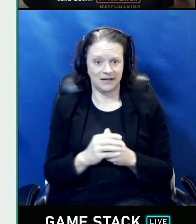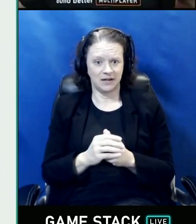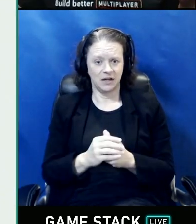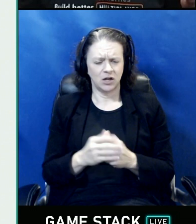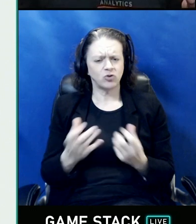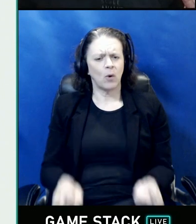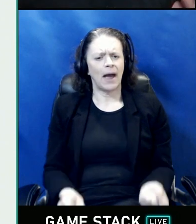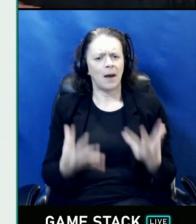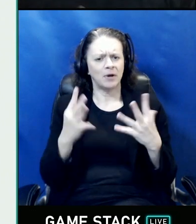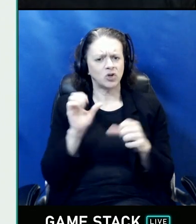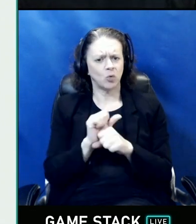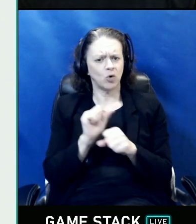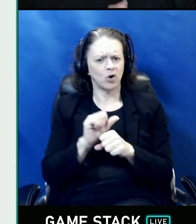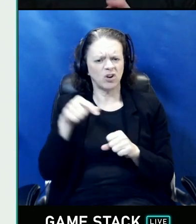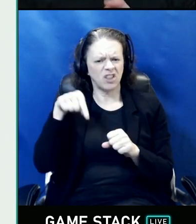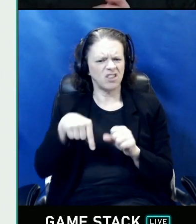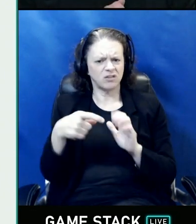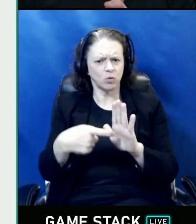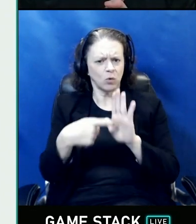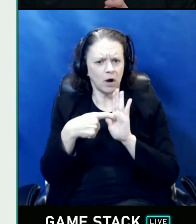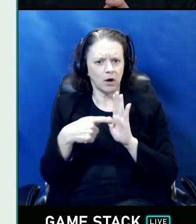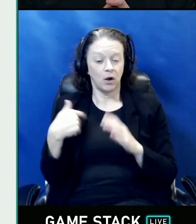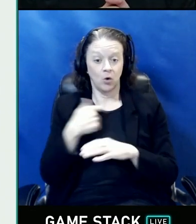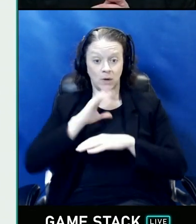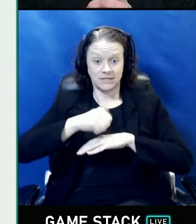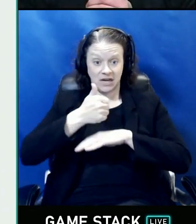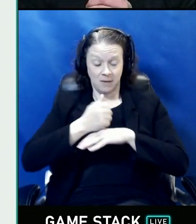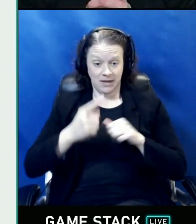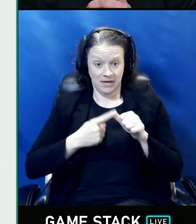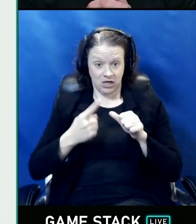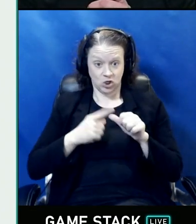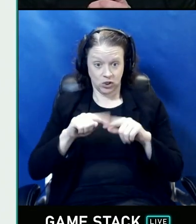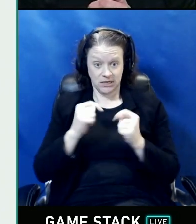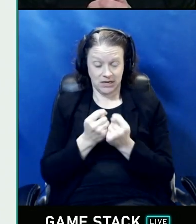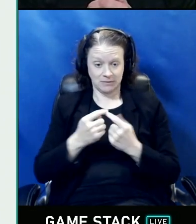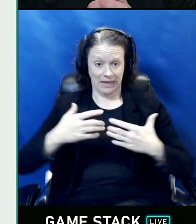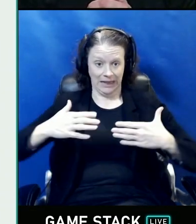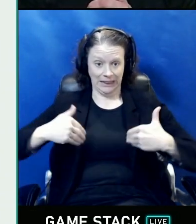Well, we set up the initial teams in late June